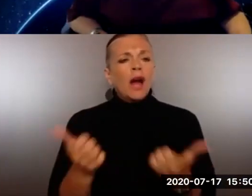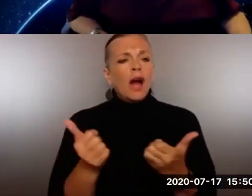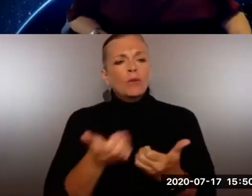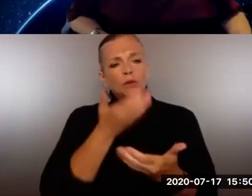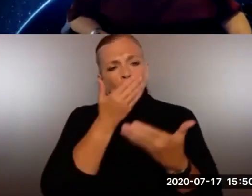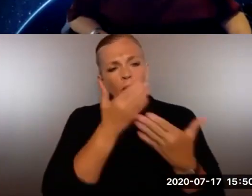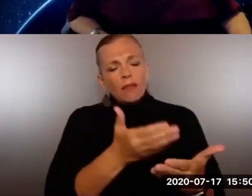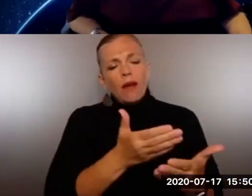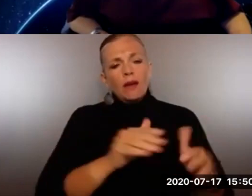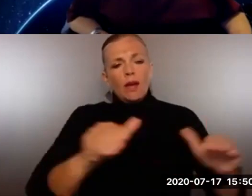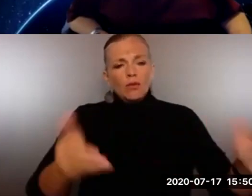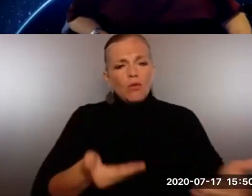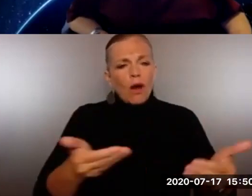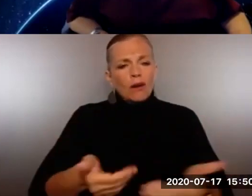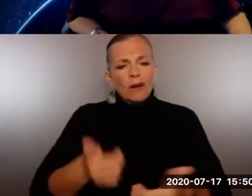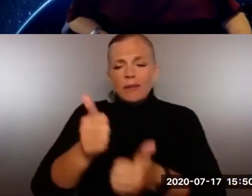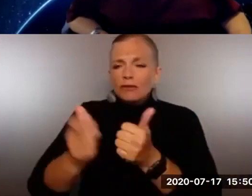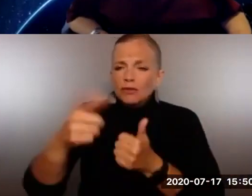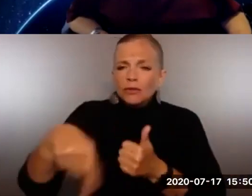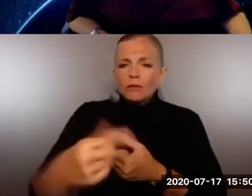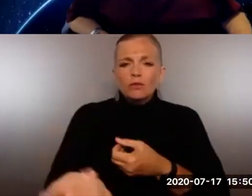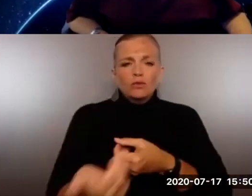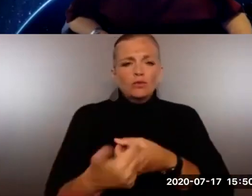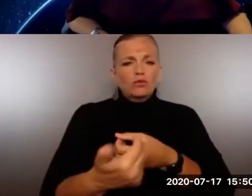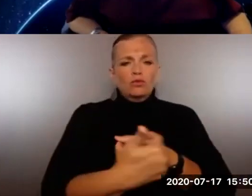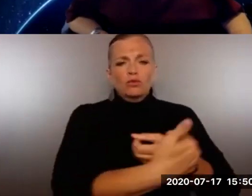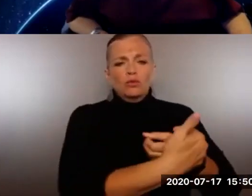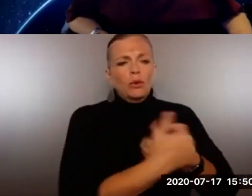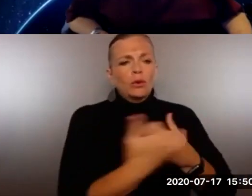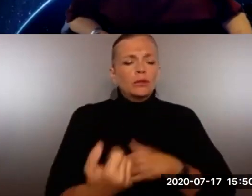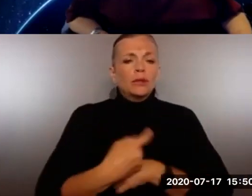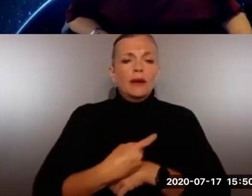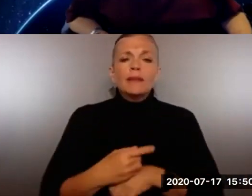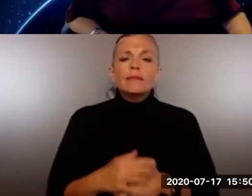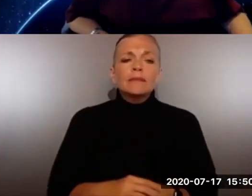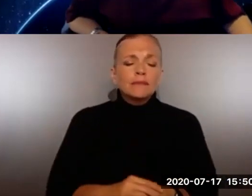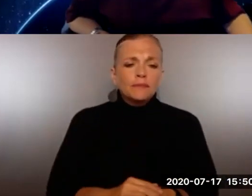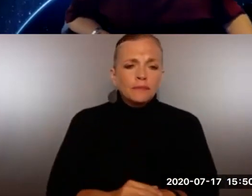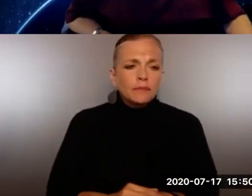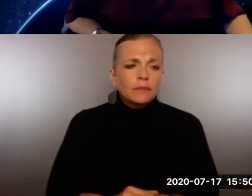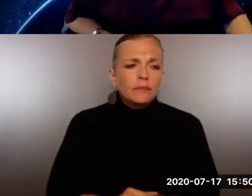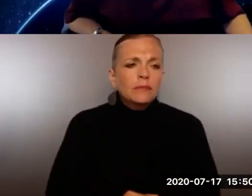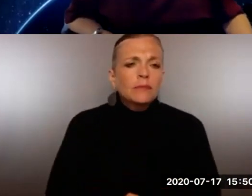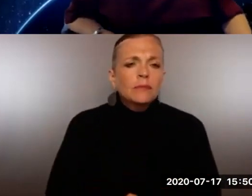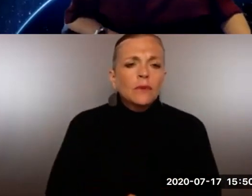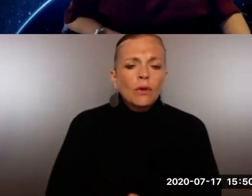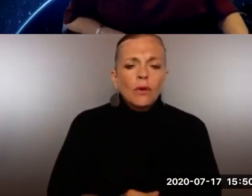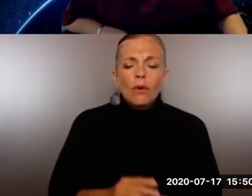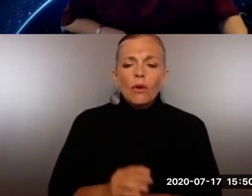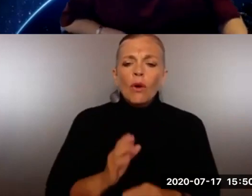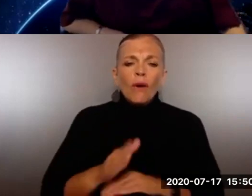of you who is joining us today. Over 500 people from across the US,